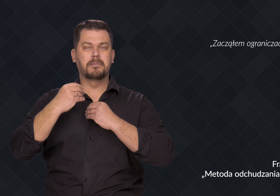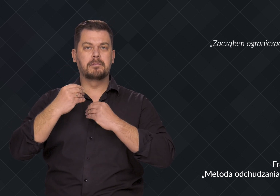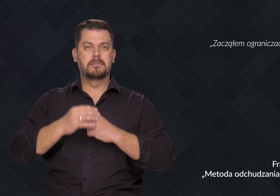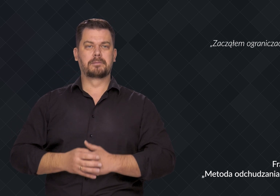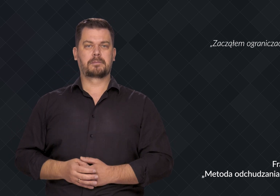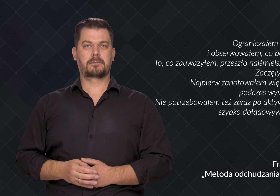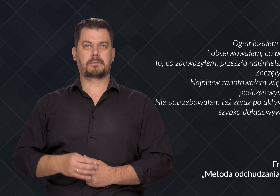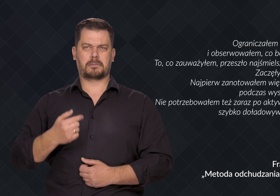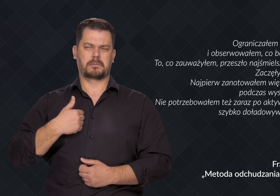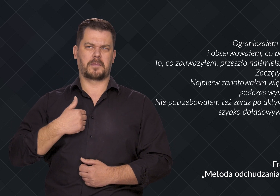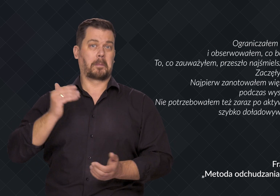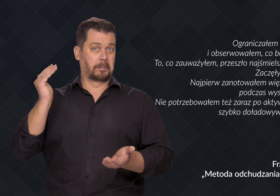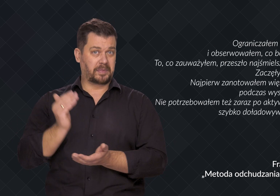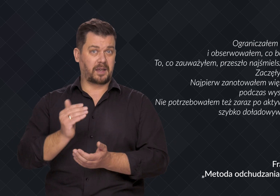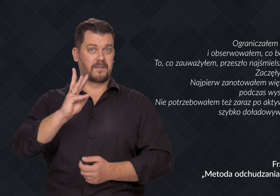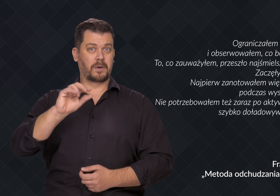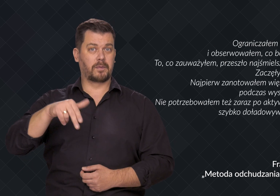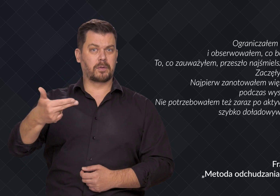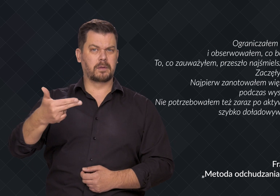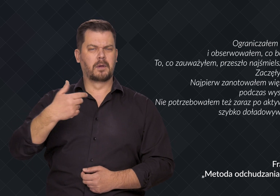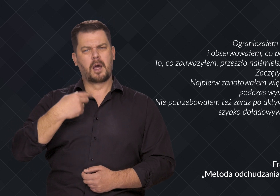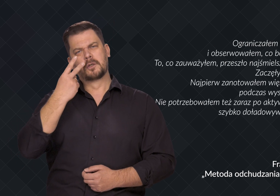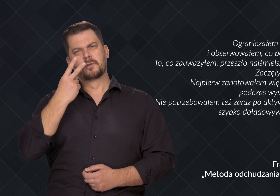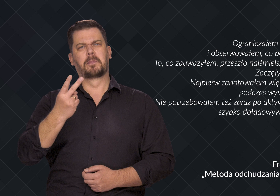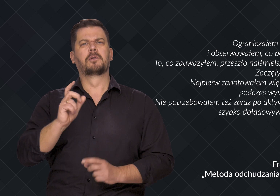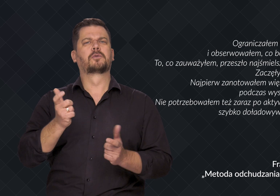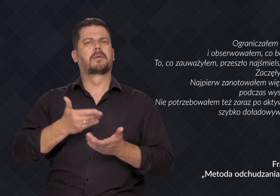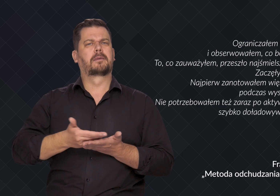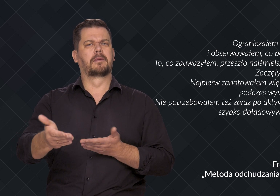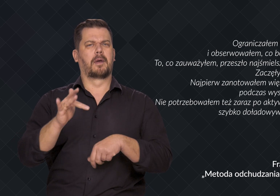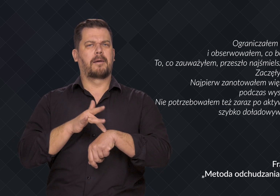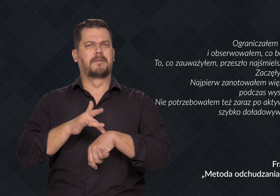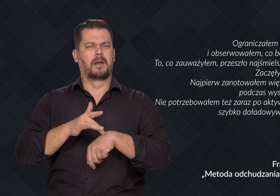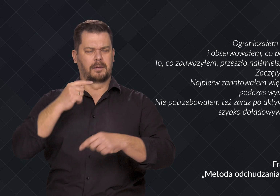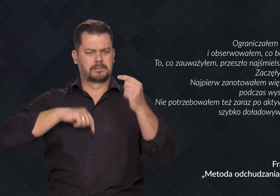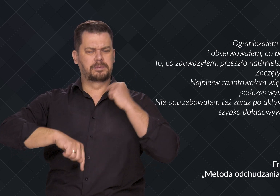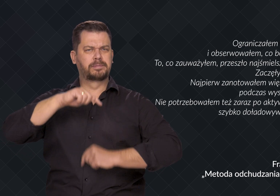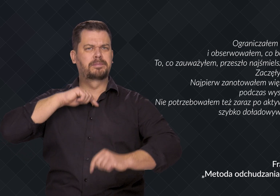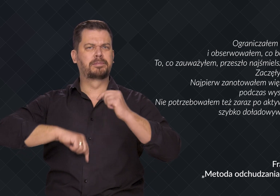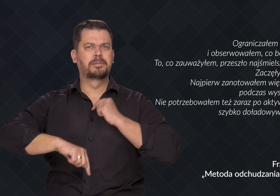I was limiting carbohydrates... and observing what would happen.